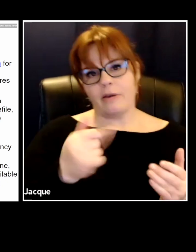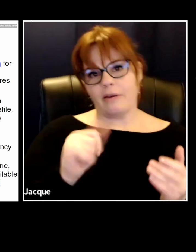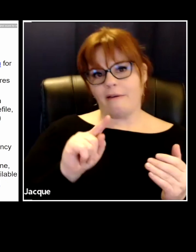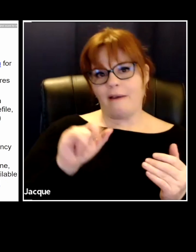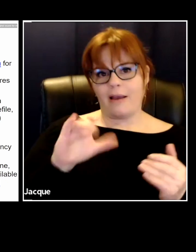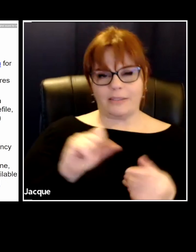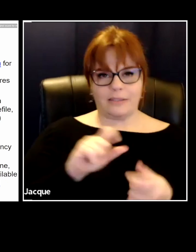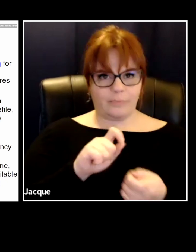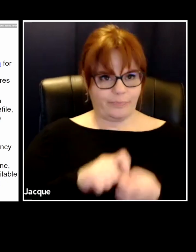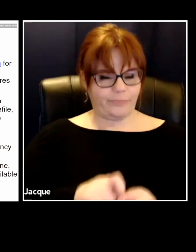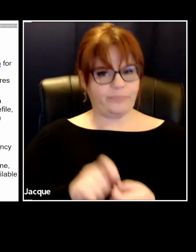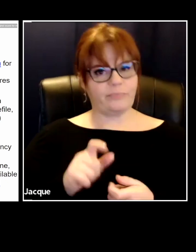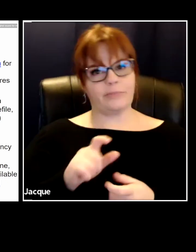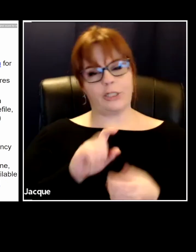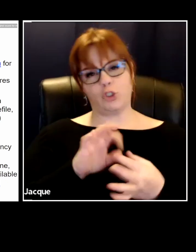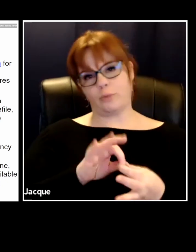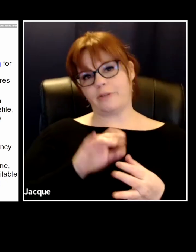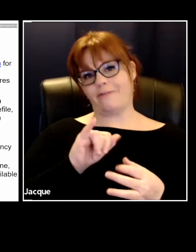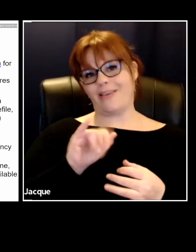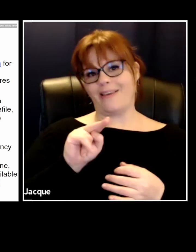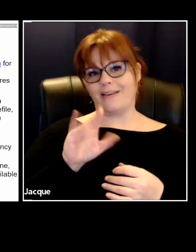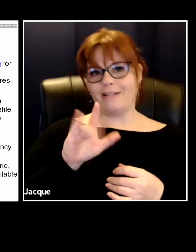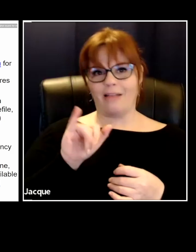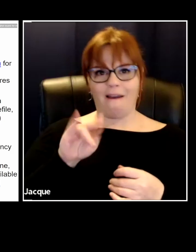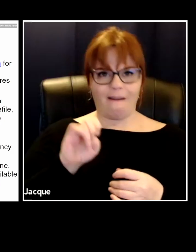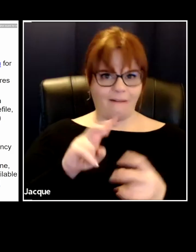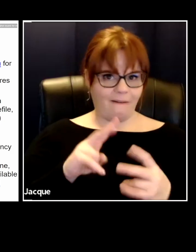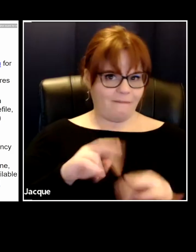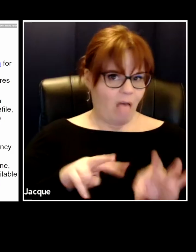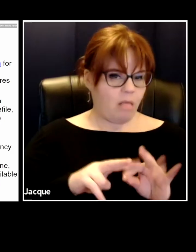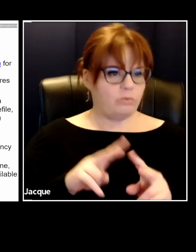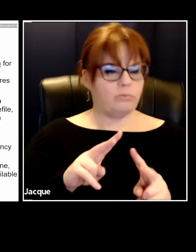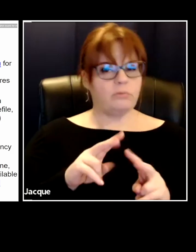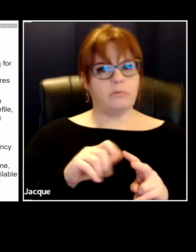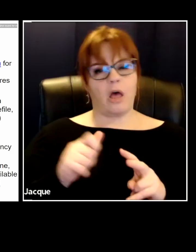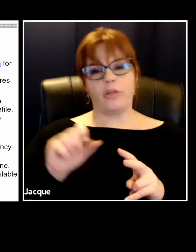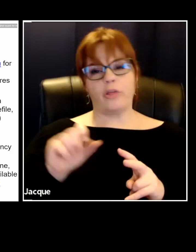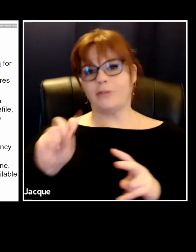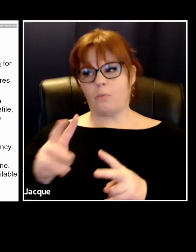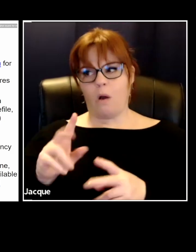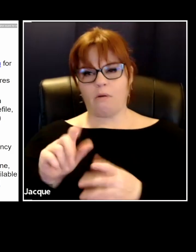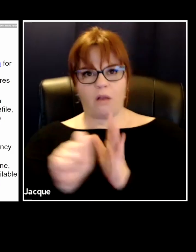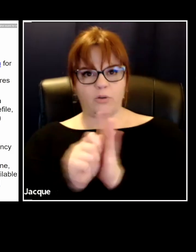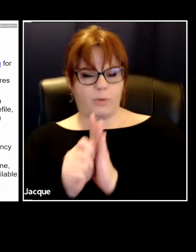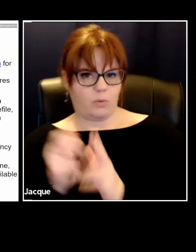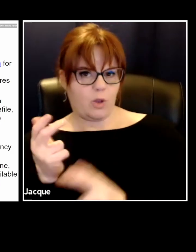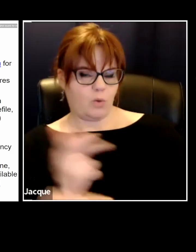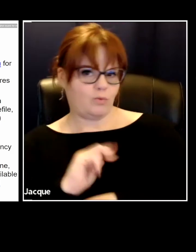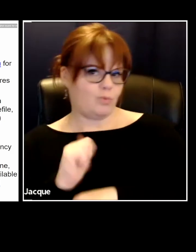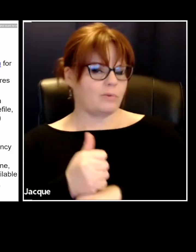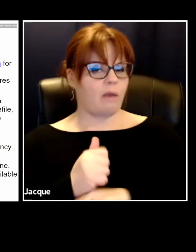and some of the other uh sidewalk attributes that we could use to set custom routing profiles like